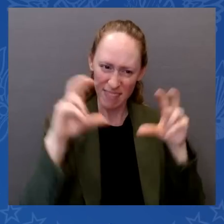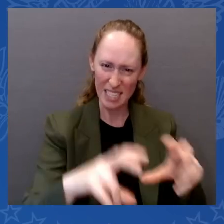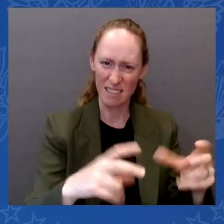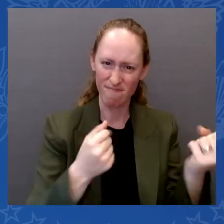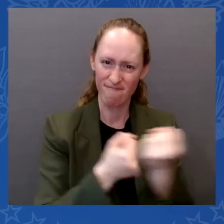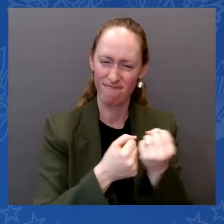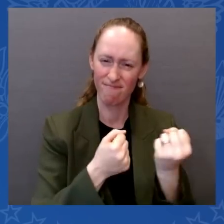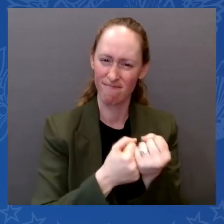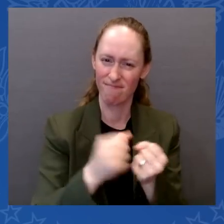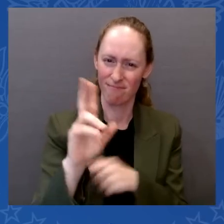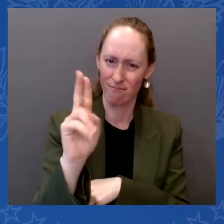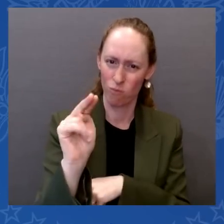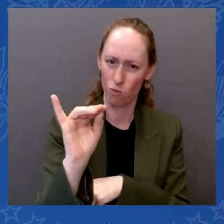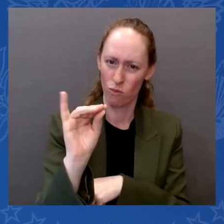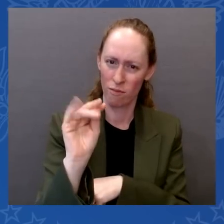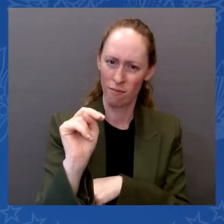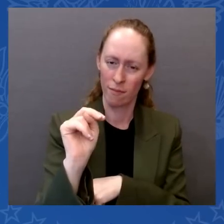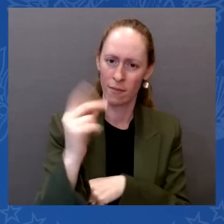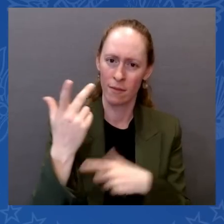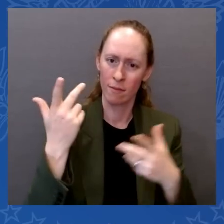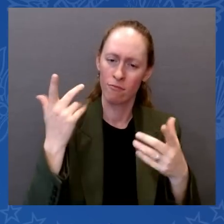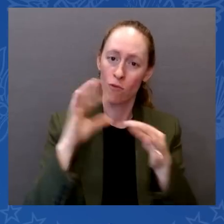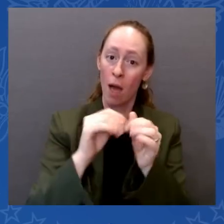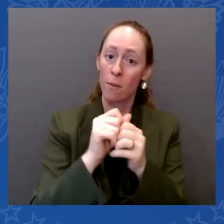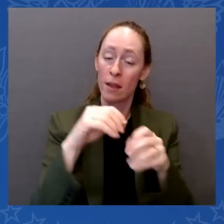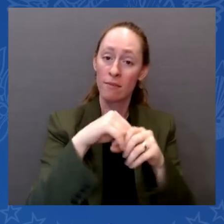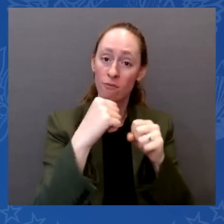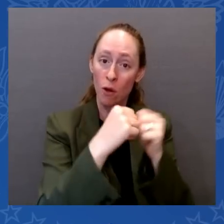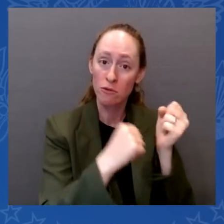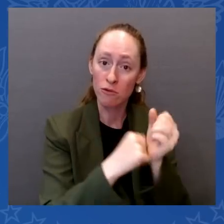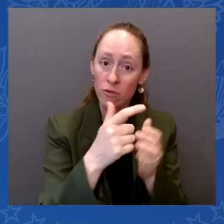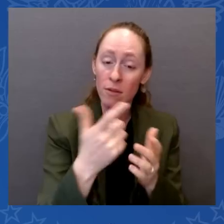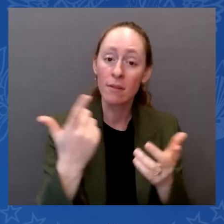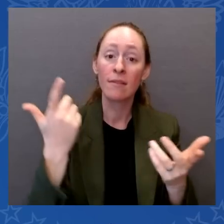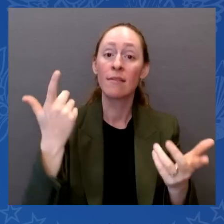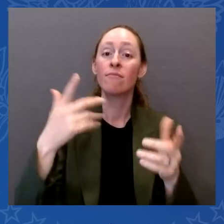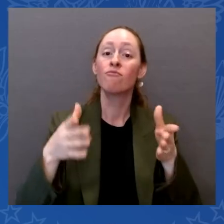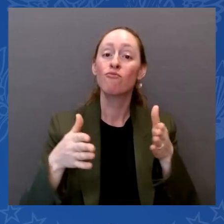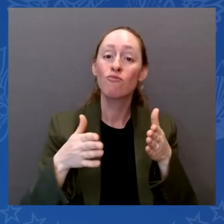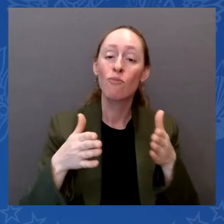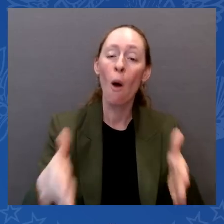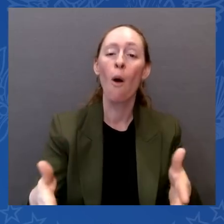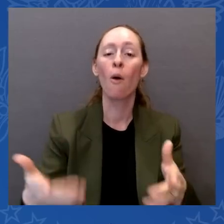He promised to bring back American manufacturing so we could get back to building and making things in this country.